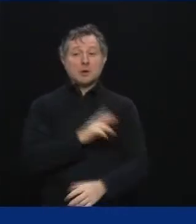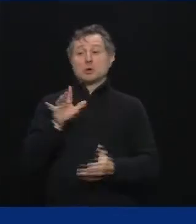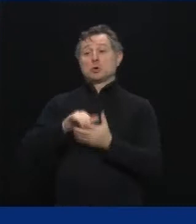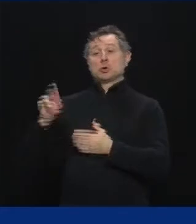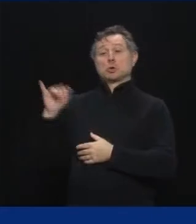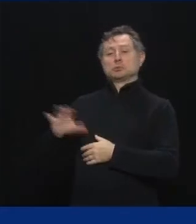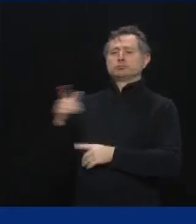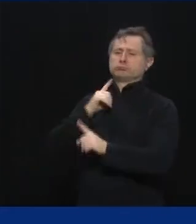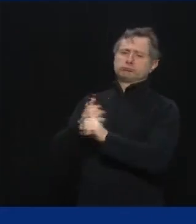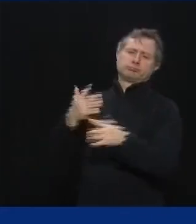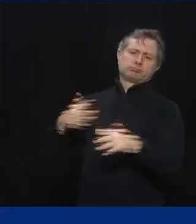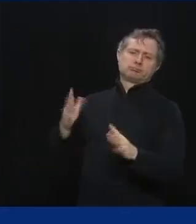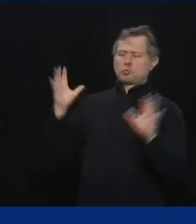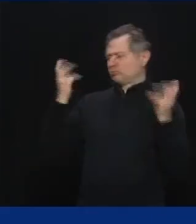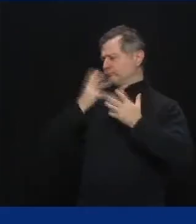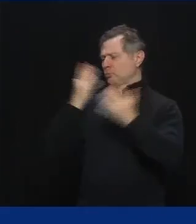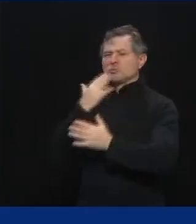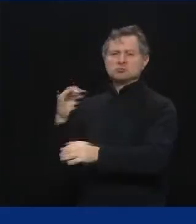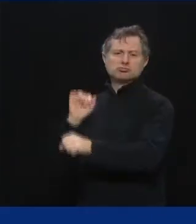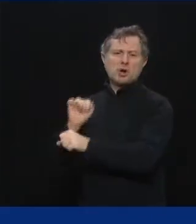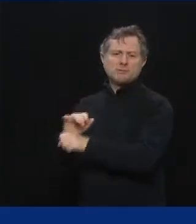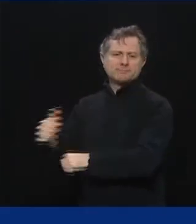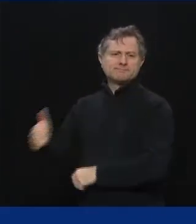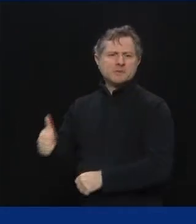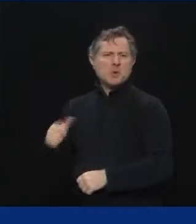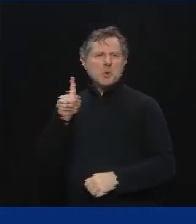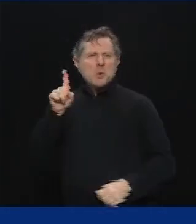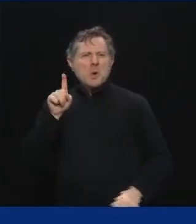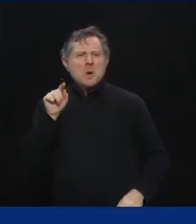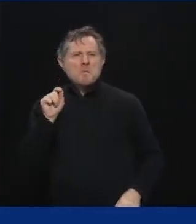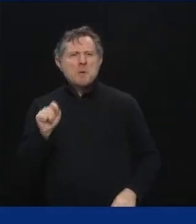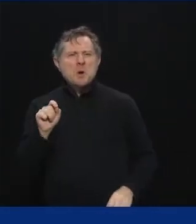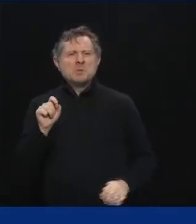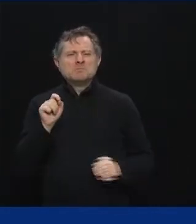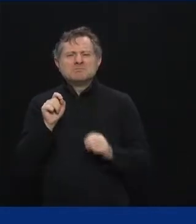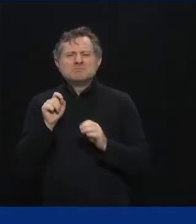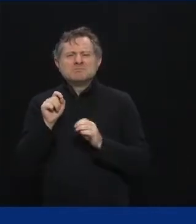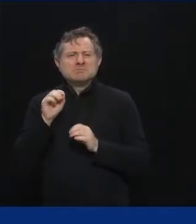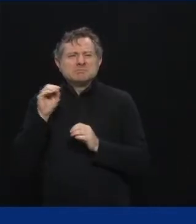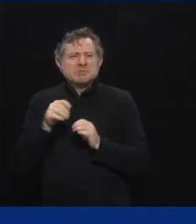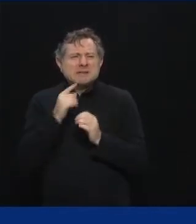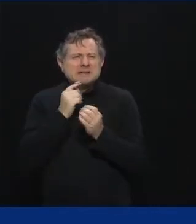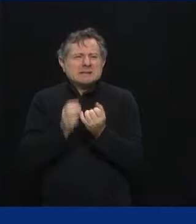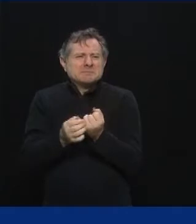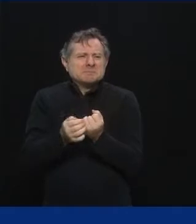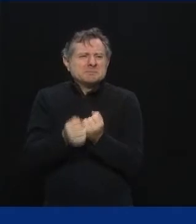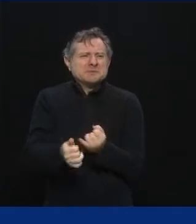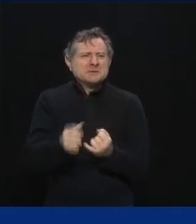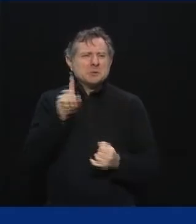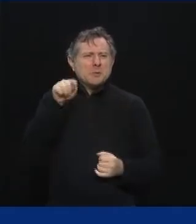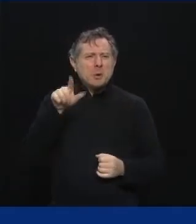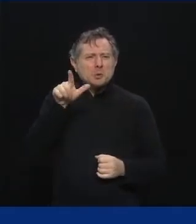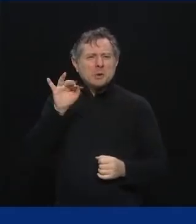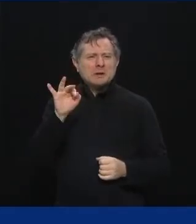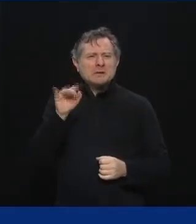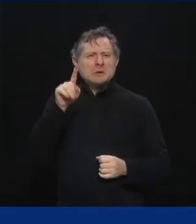THE ANSWER IS WITHIN OUR REACH AND THESE NUMBERS ARE STILL, I BELIEVE, COULD BE LOWER. NEW YORK CITY HAS DONE AN